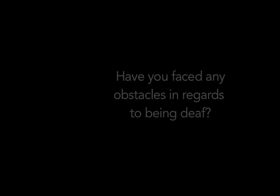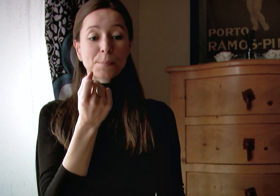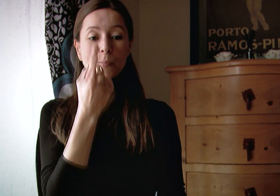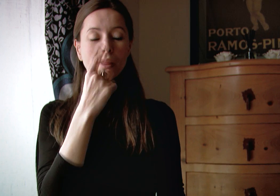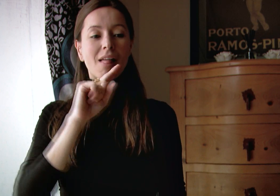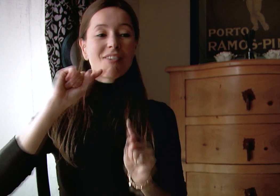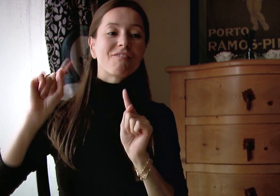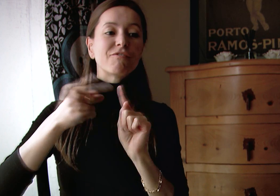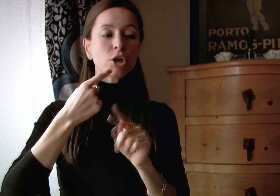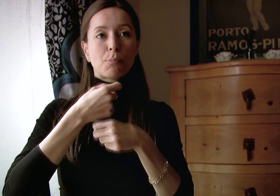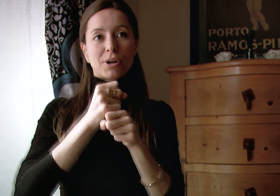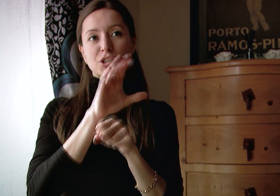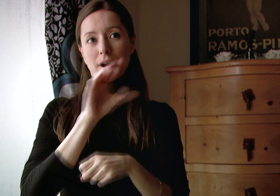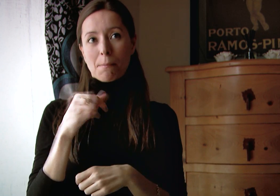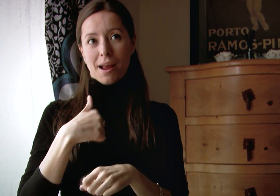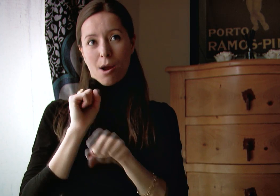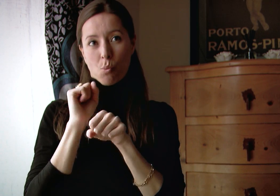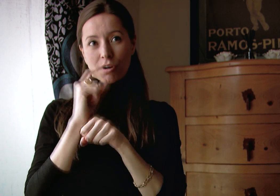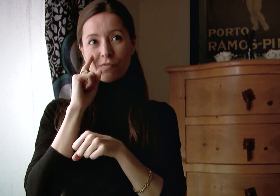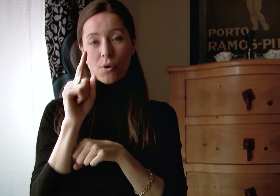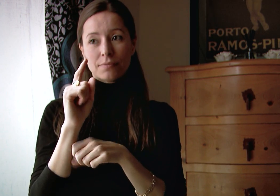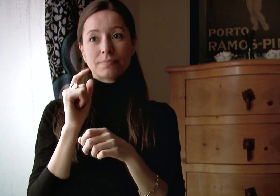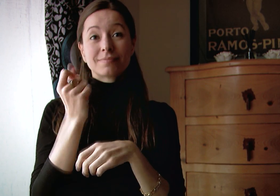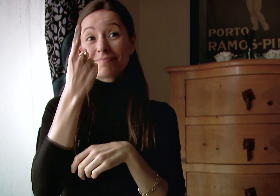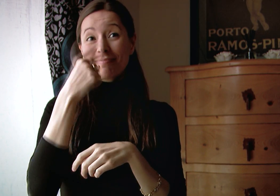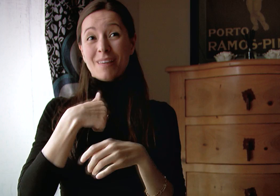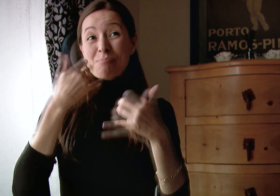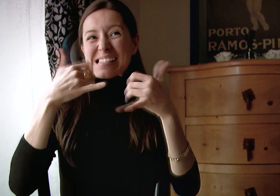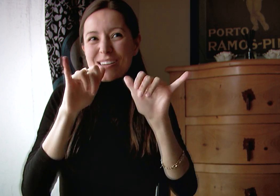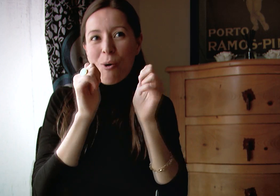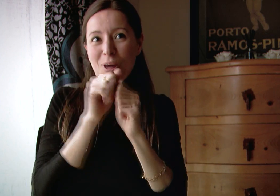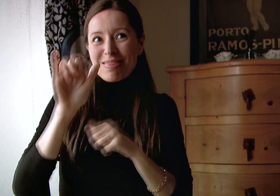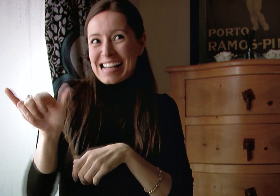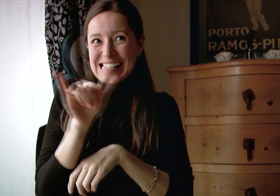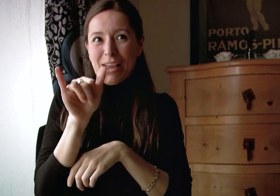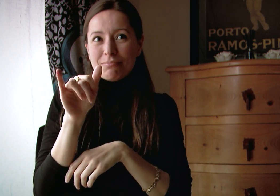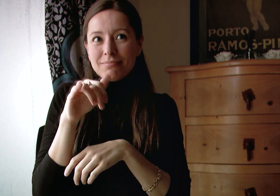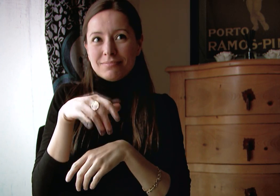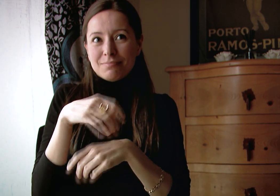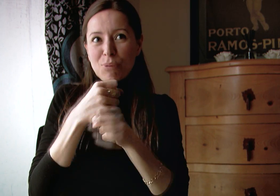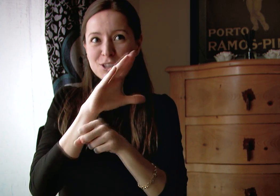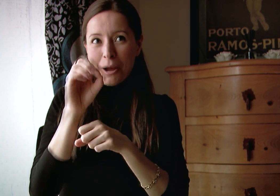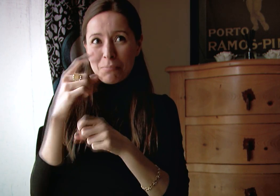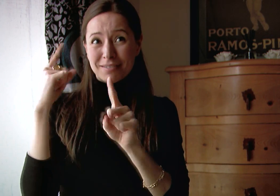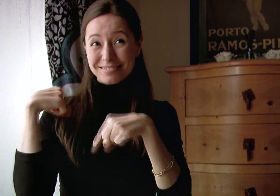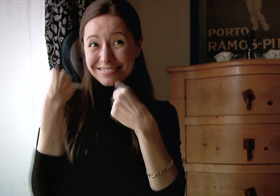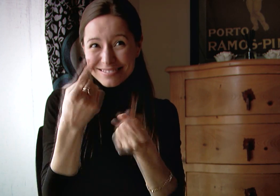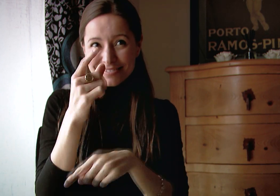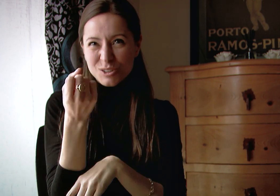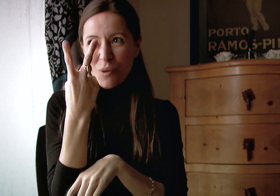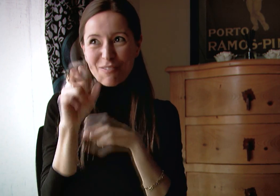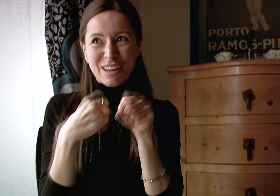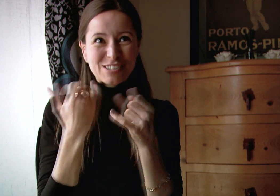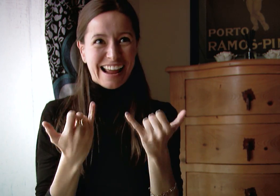At the first production company I worked for - and I'm still with them! I've been with them for 12 years now.